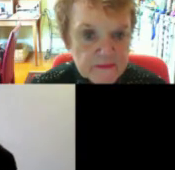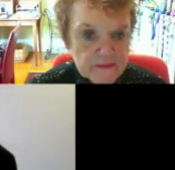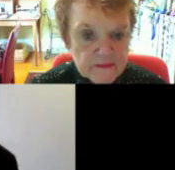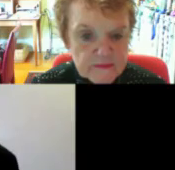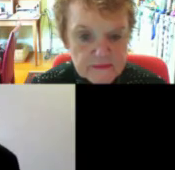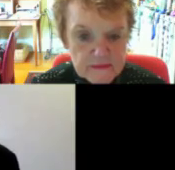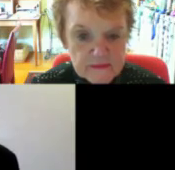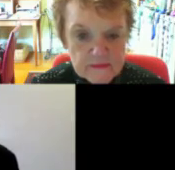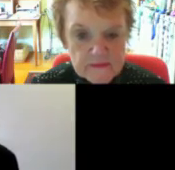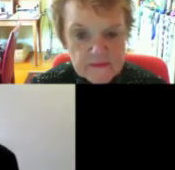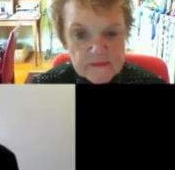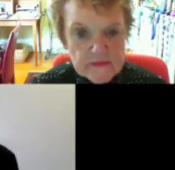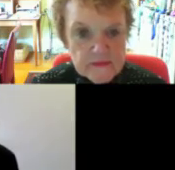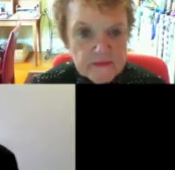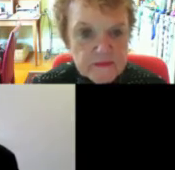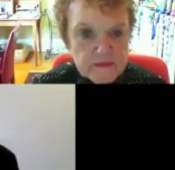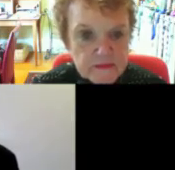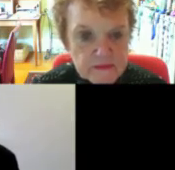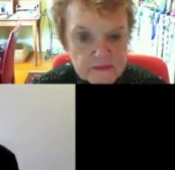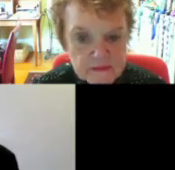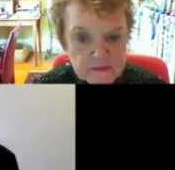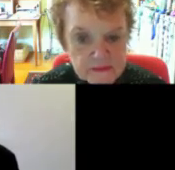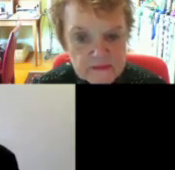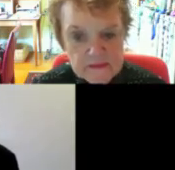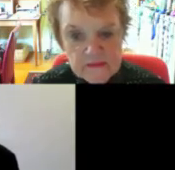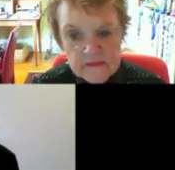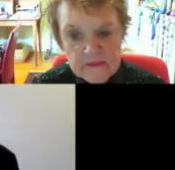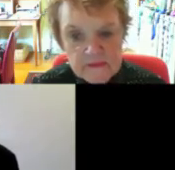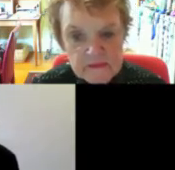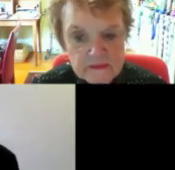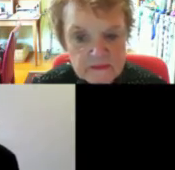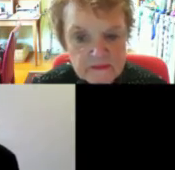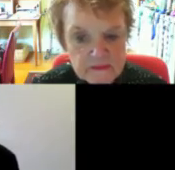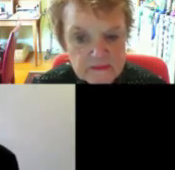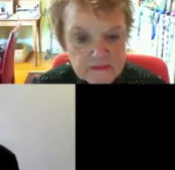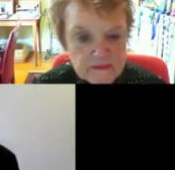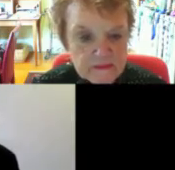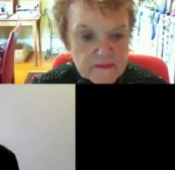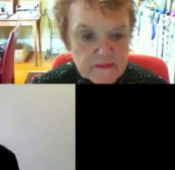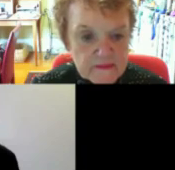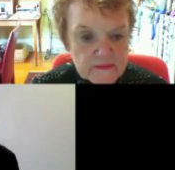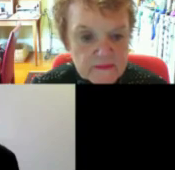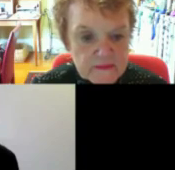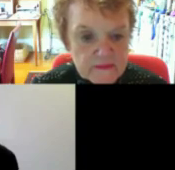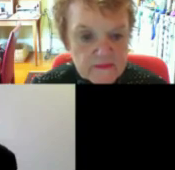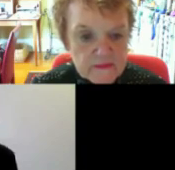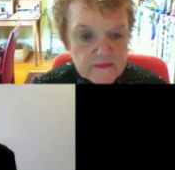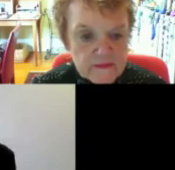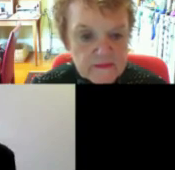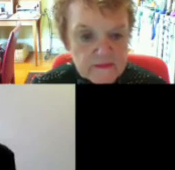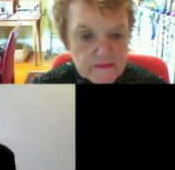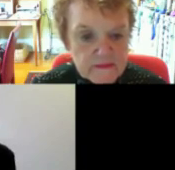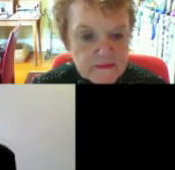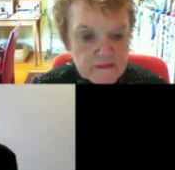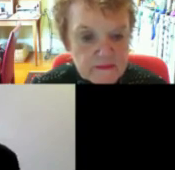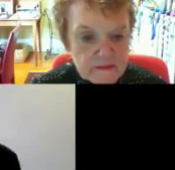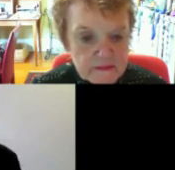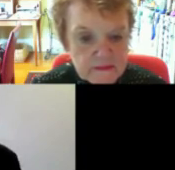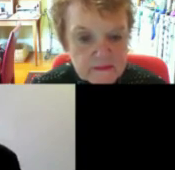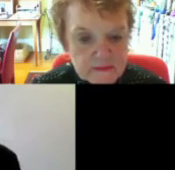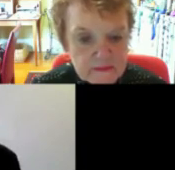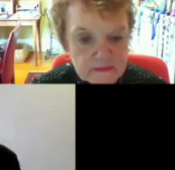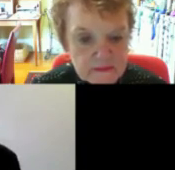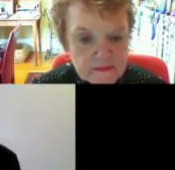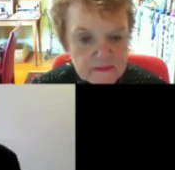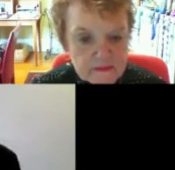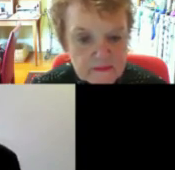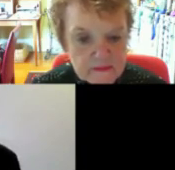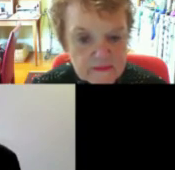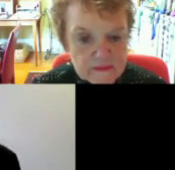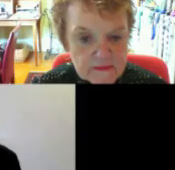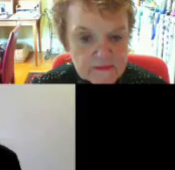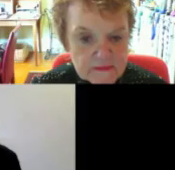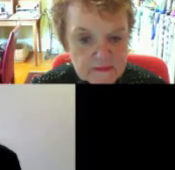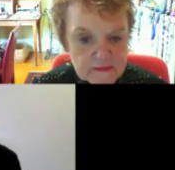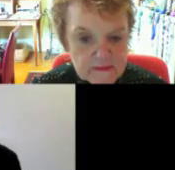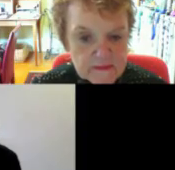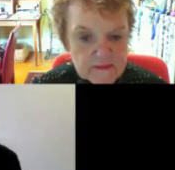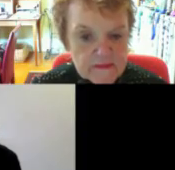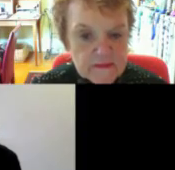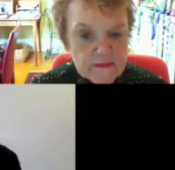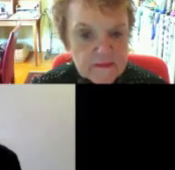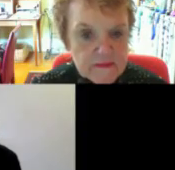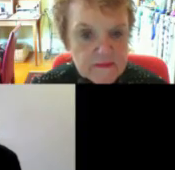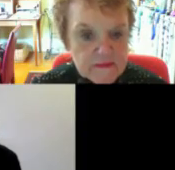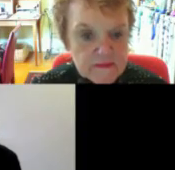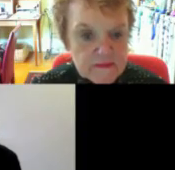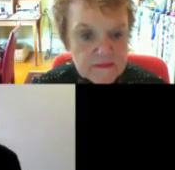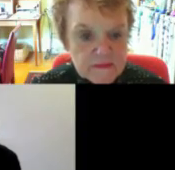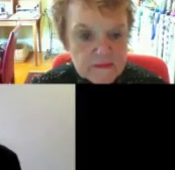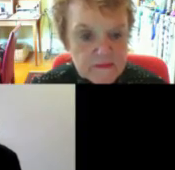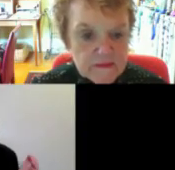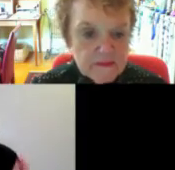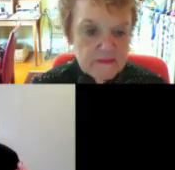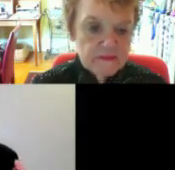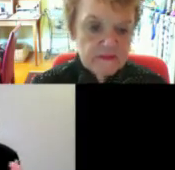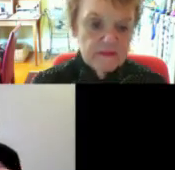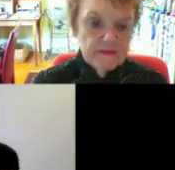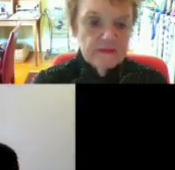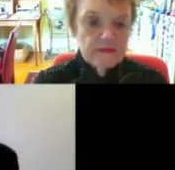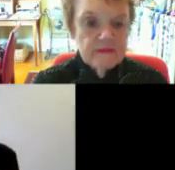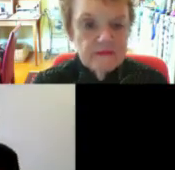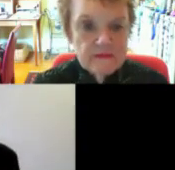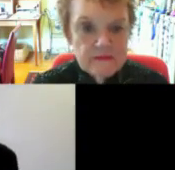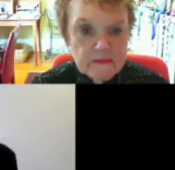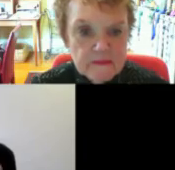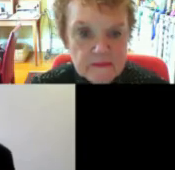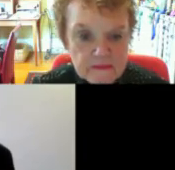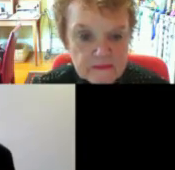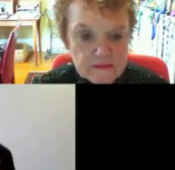Rosa Plasencia: Se puede hacer a la interpretacion en espanol en vivo hacienda click el botan interpretation en la parte infarior de la pantalla de Zoom, icona del mundo. Uno vez en el canal espanol, por favor, silencio el adio original.